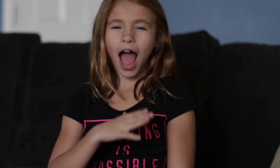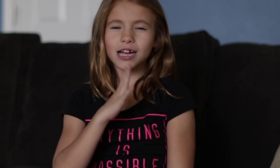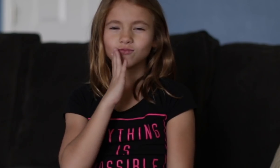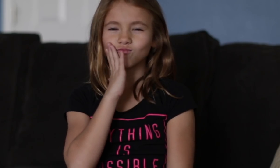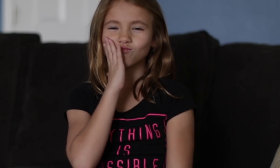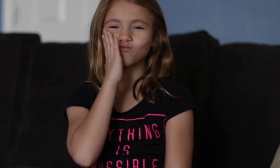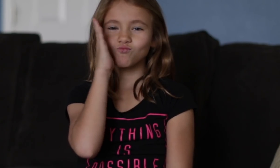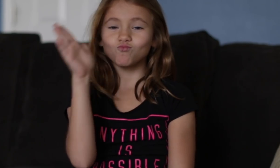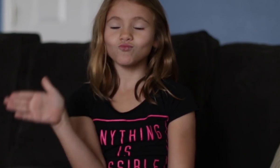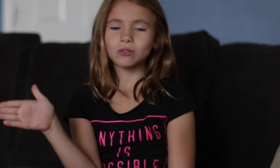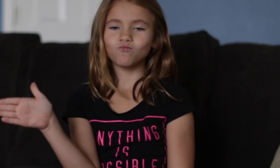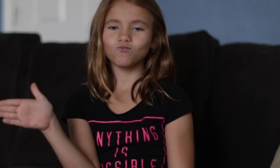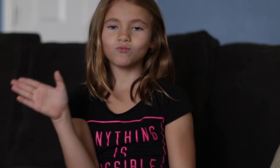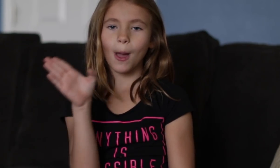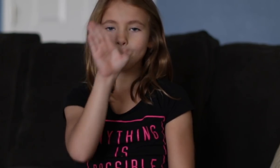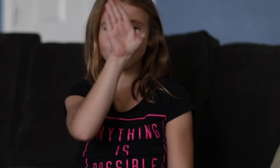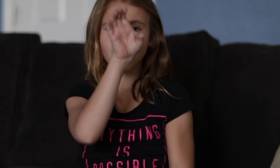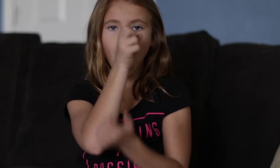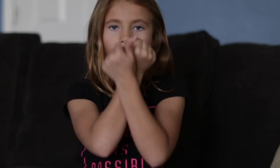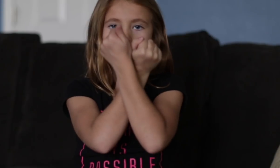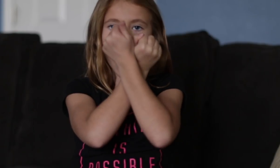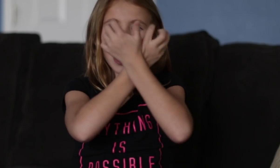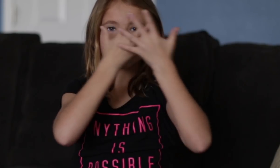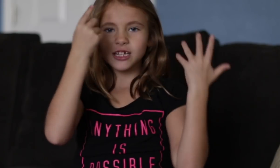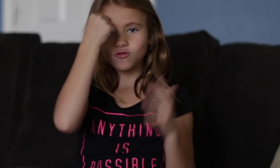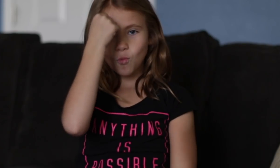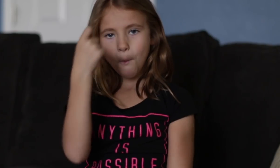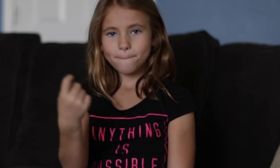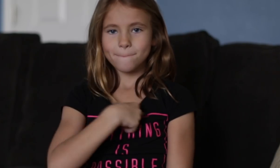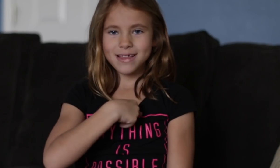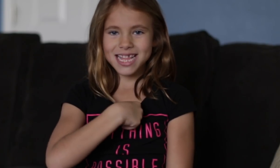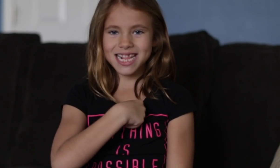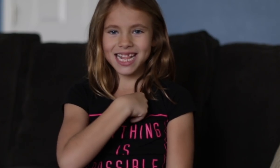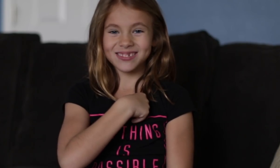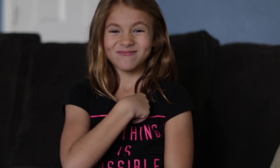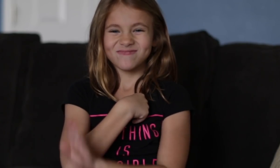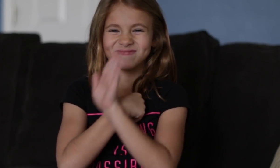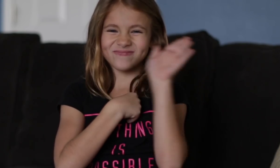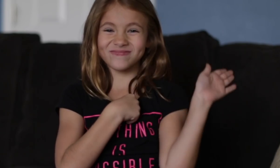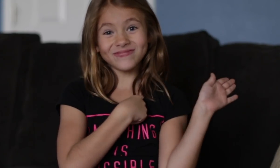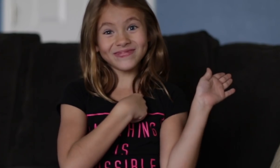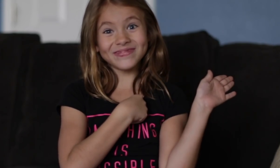I will be anything! Byebye!